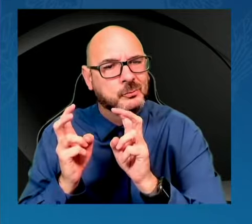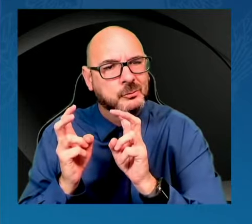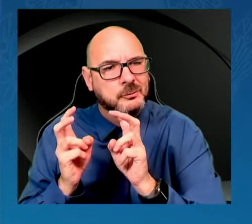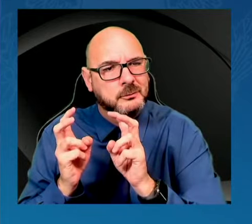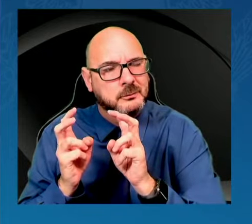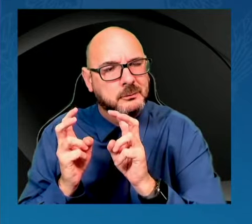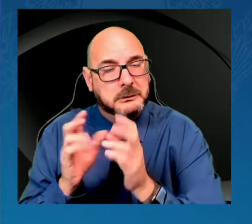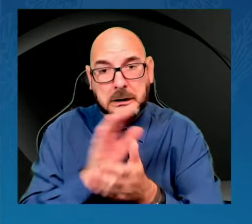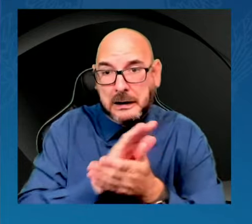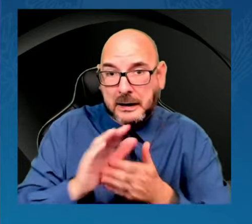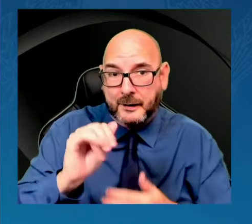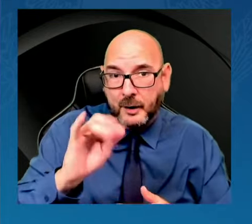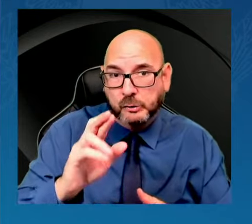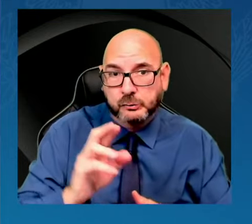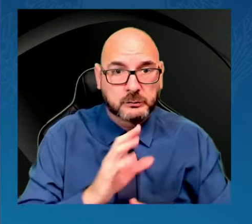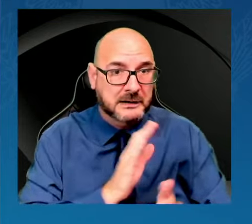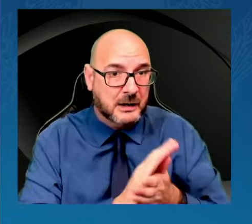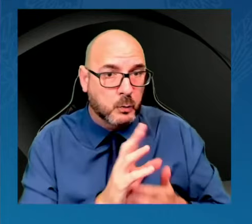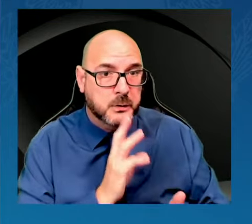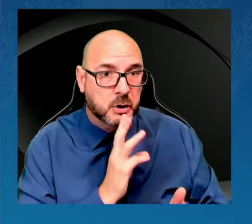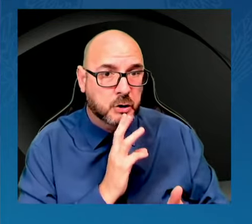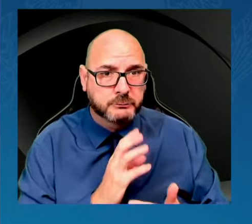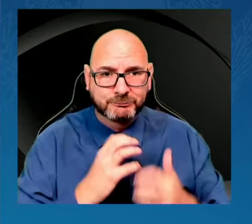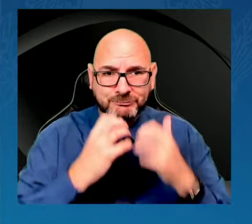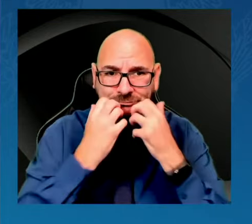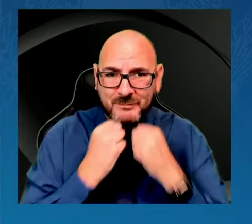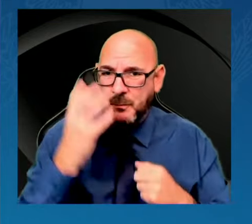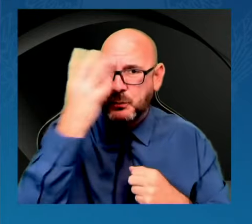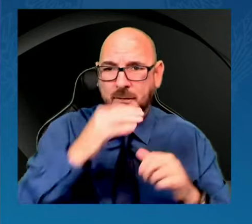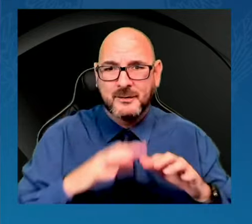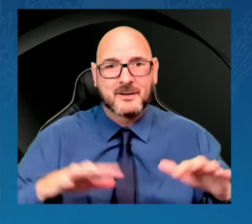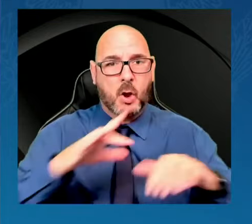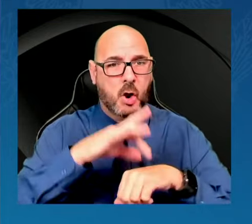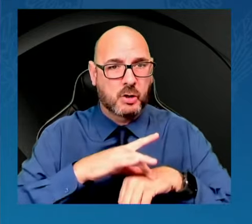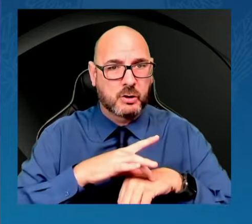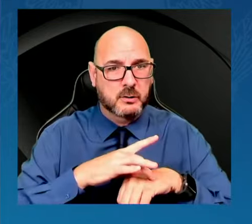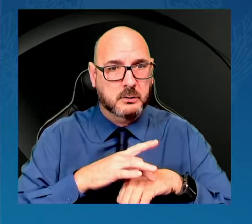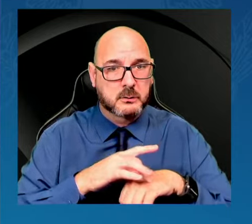cherishing this beautiful planet that we have, but also in terms of principles of equity,